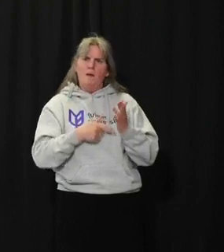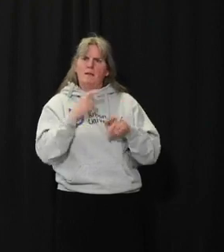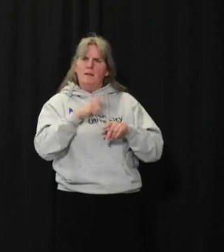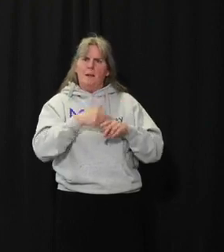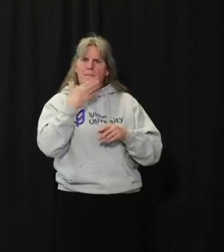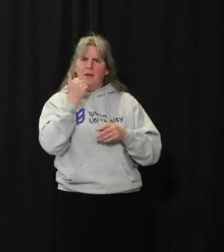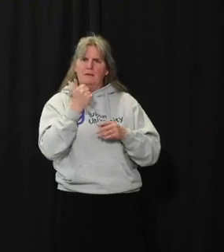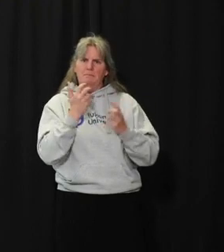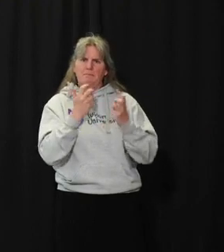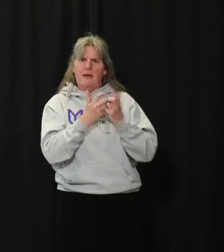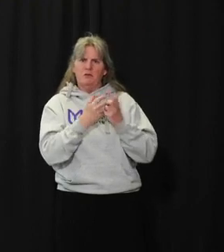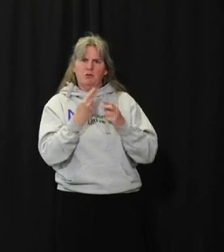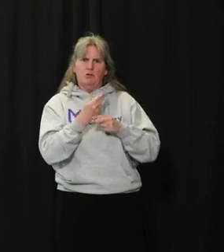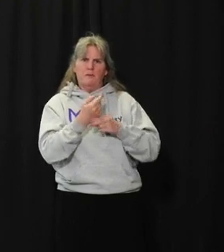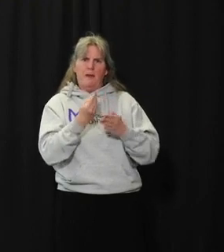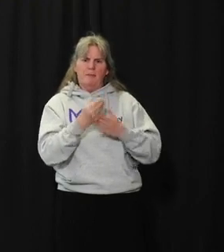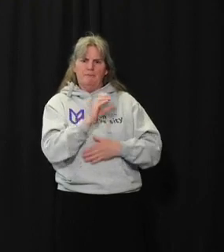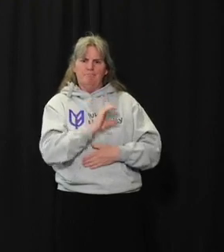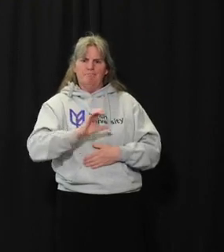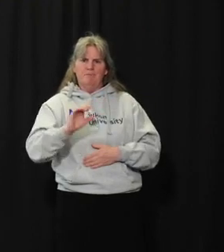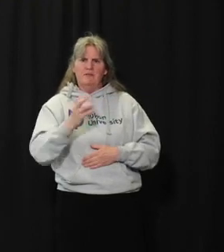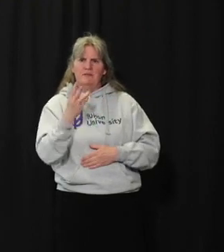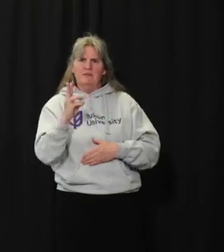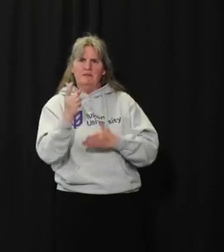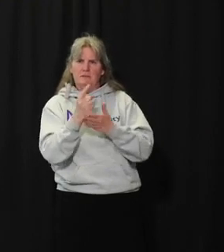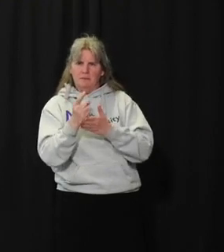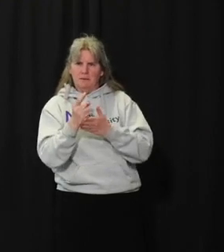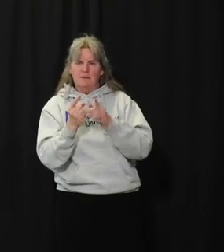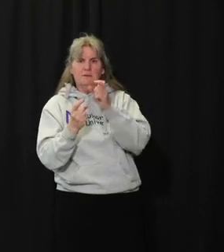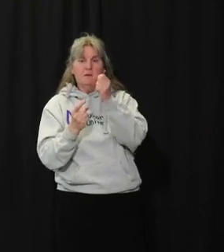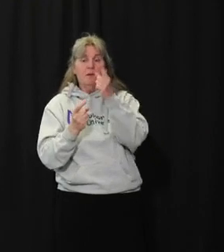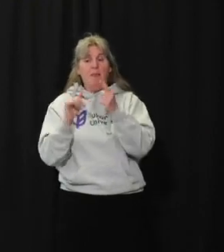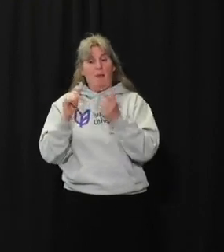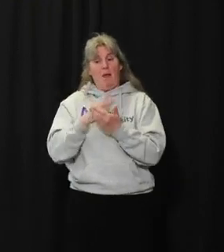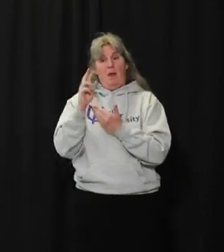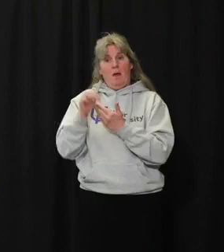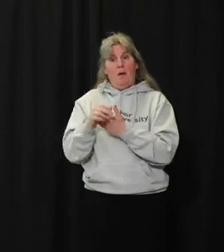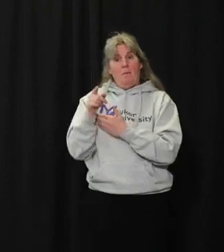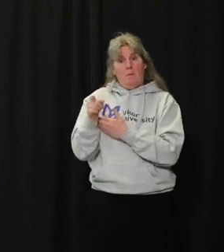is best for them. There is a bit of funding as well in the program that the